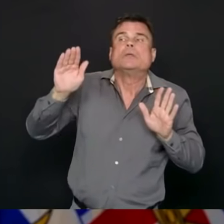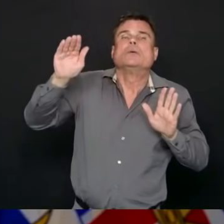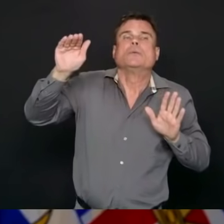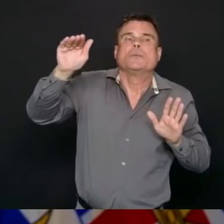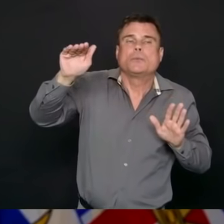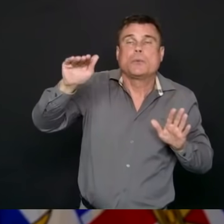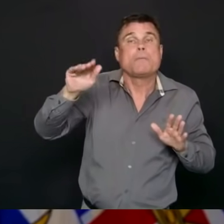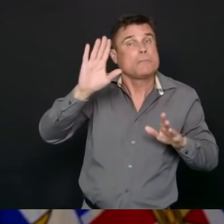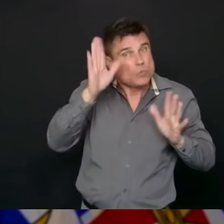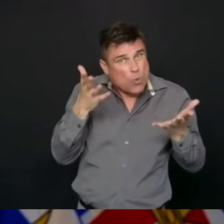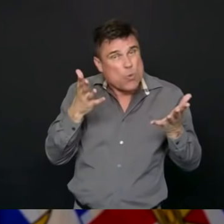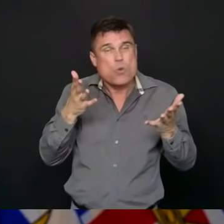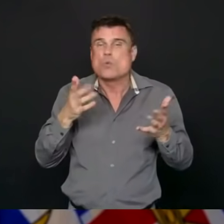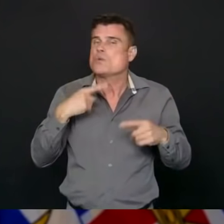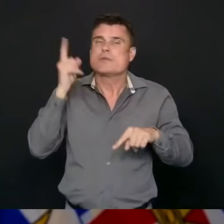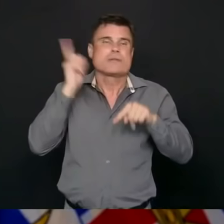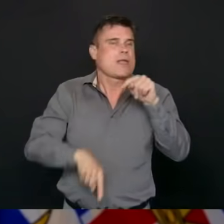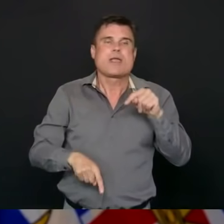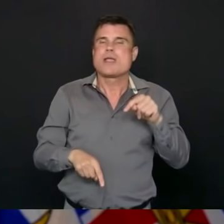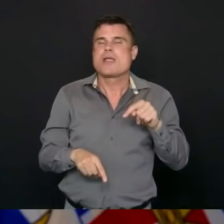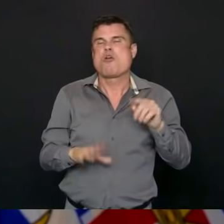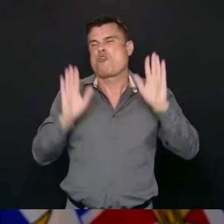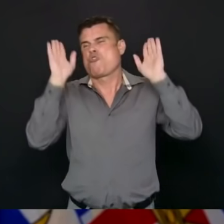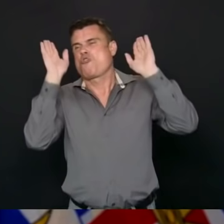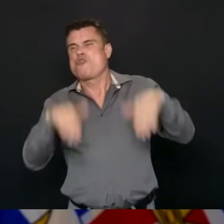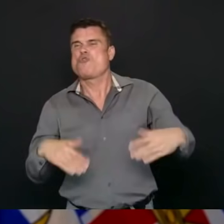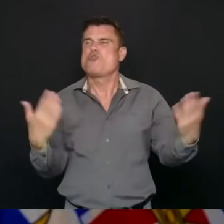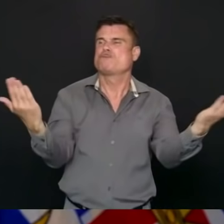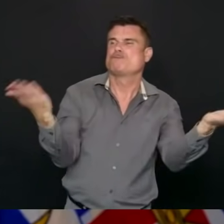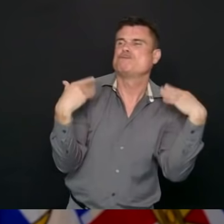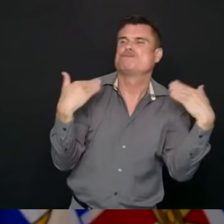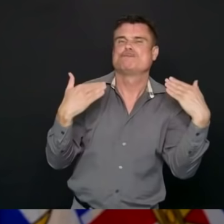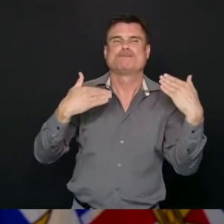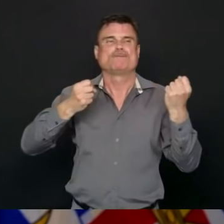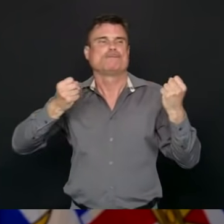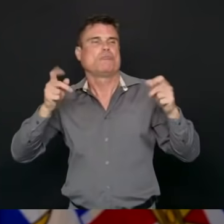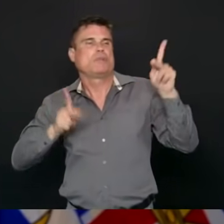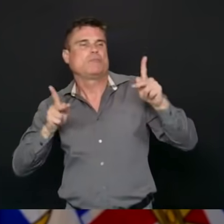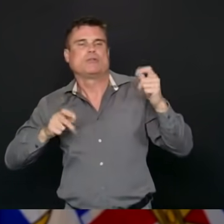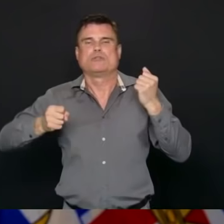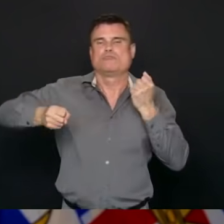Because we don't have immunity and nobody around the world has sufficient immunity